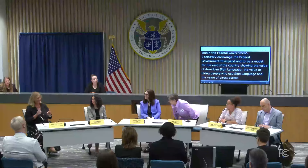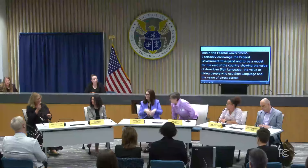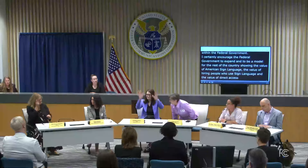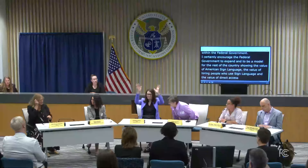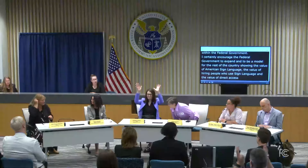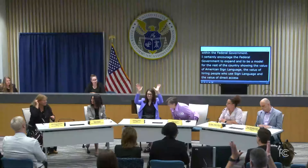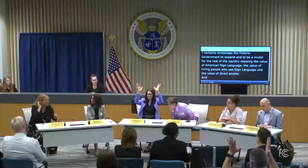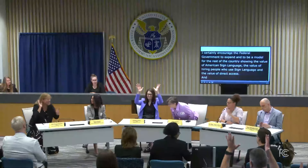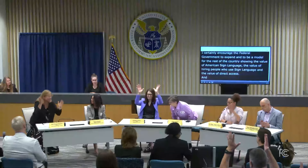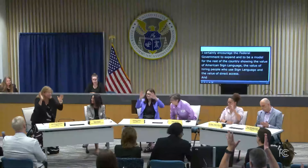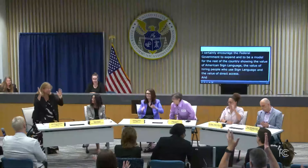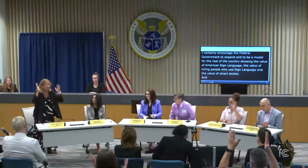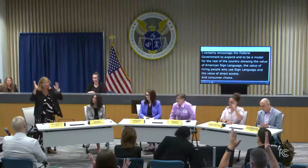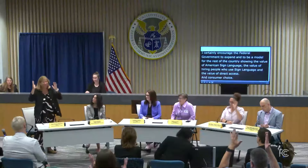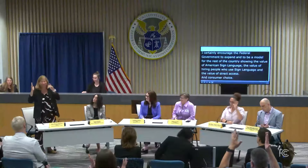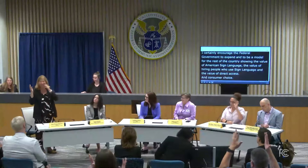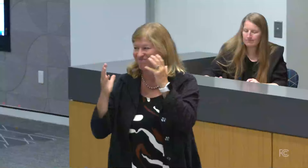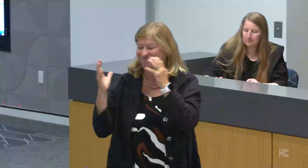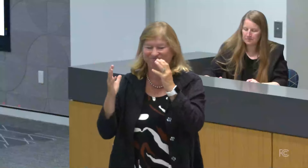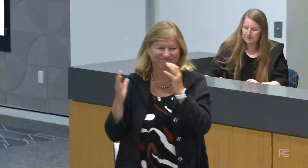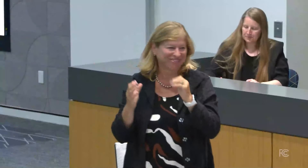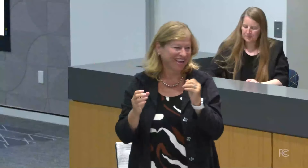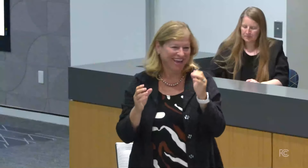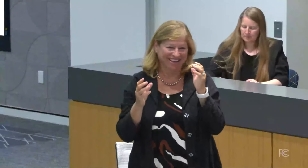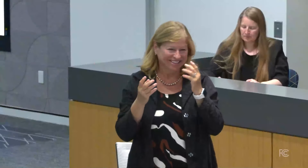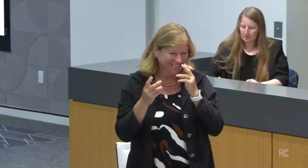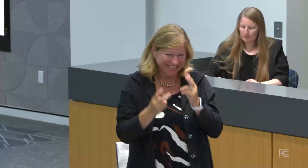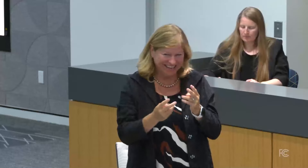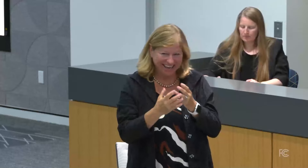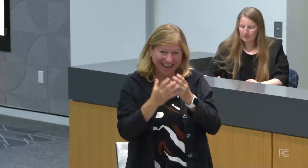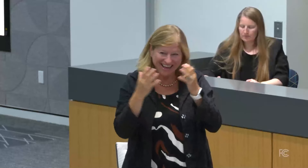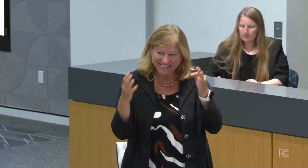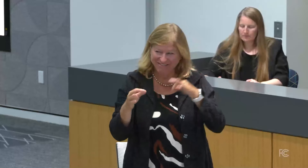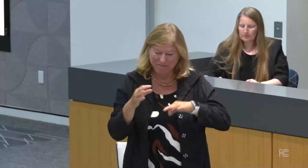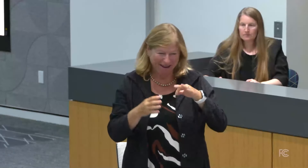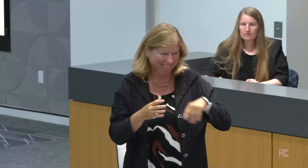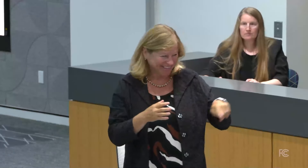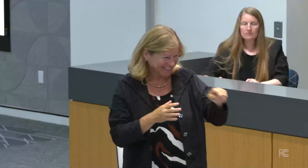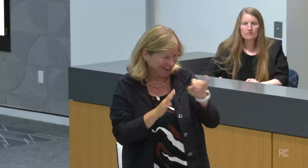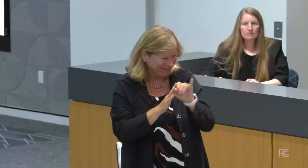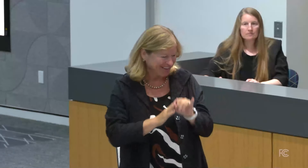REST OF THE COUNTRY SHOWING THE VALUE OF AMERICAN SIGN LANGUAGE, THE VALUE OF HIRING PEOPLE WHO USE SIGN LANGUAGE AND THE VALUE OF